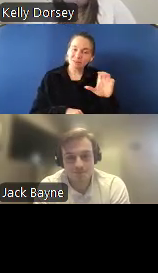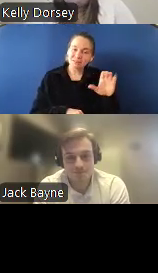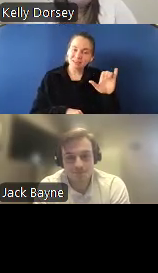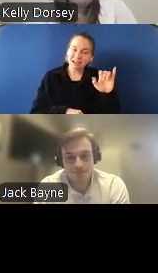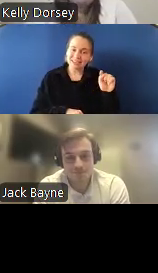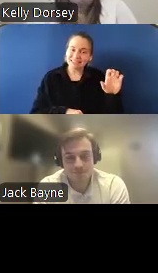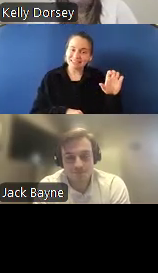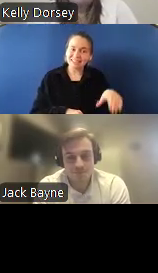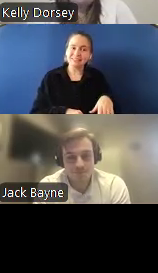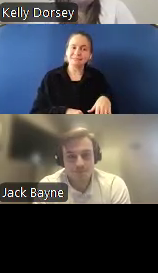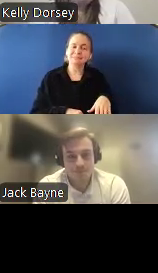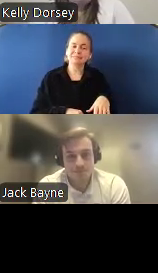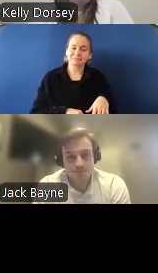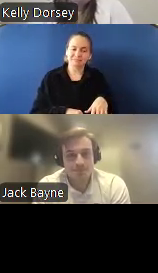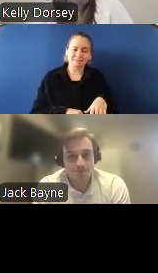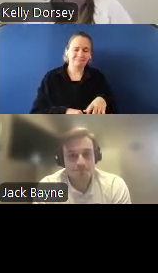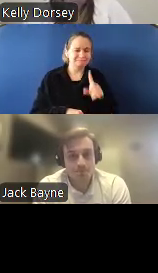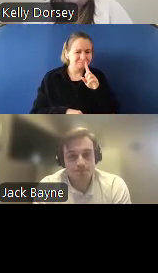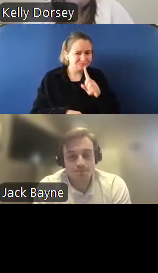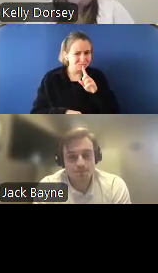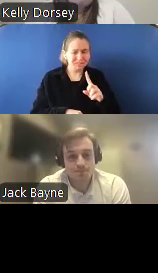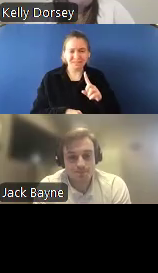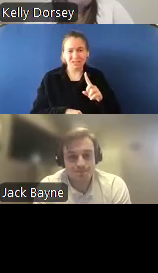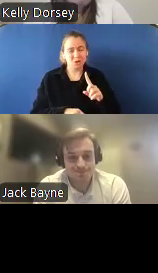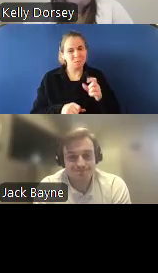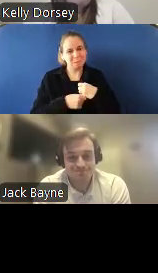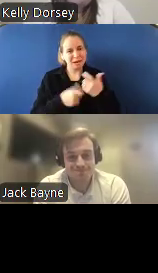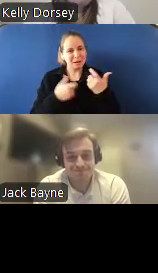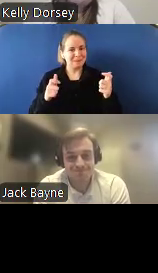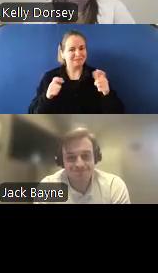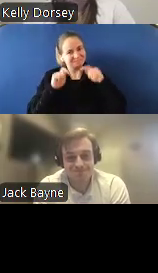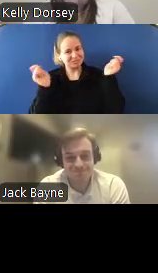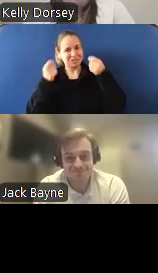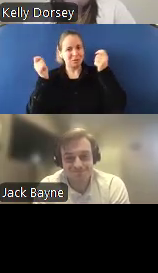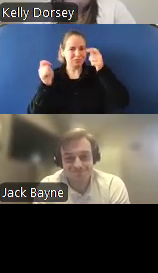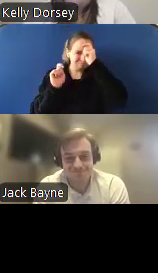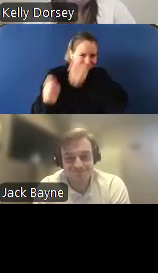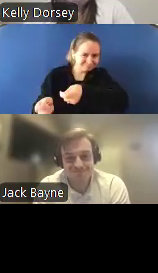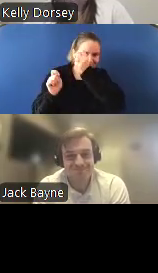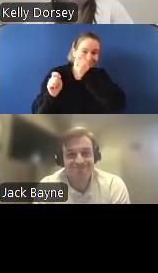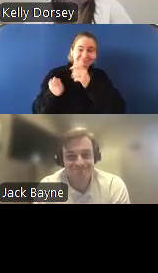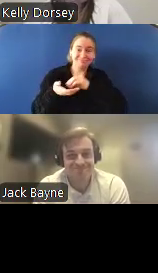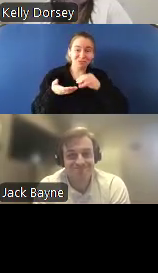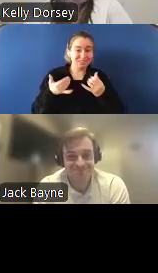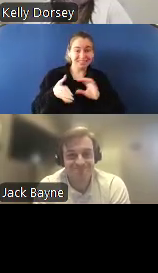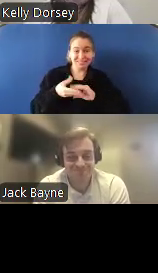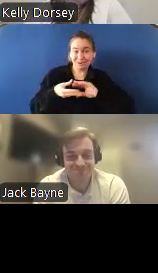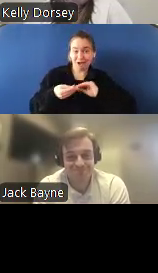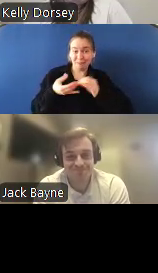because you made it a huge deal for them. They still talk about it to this day. But